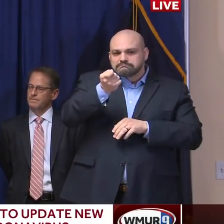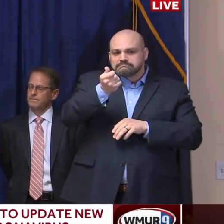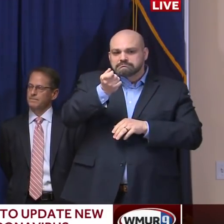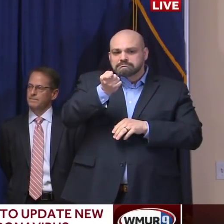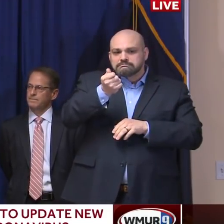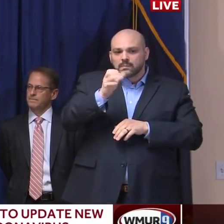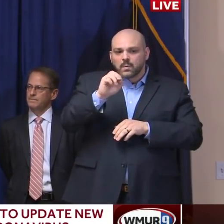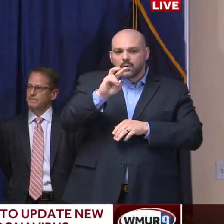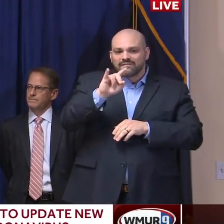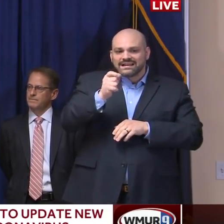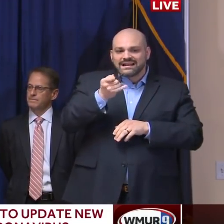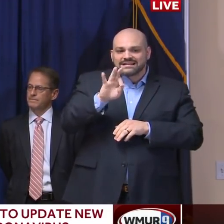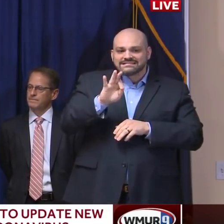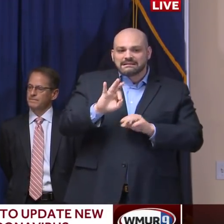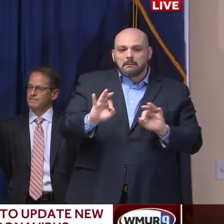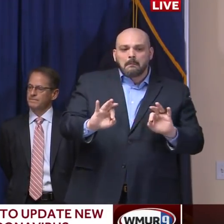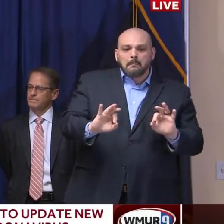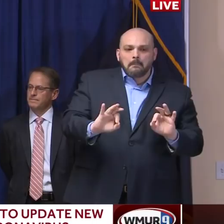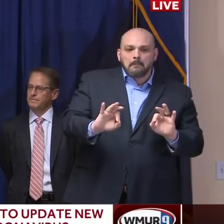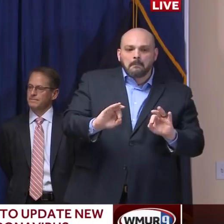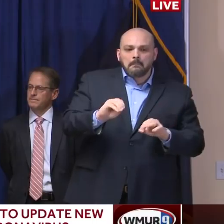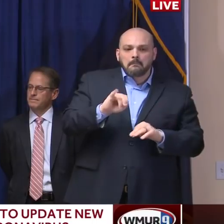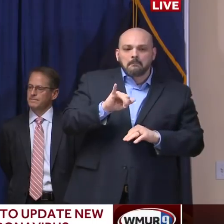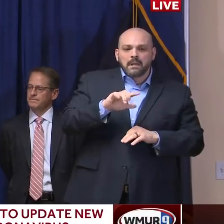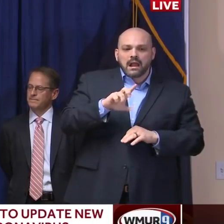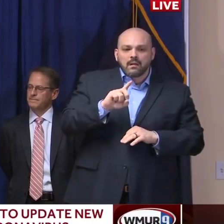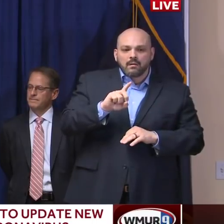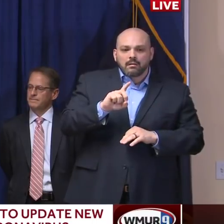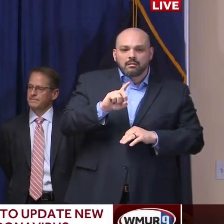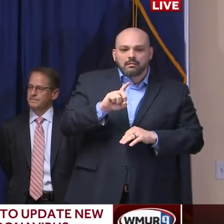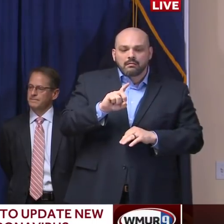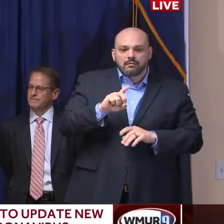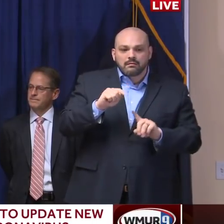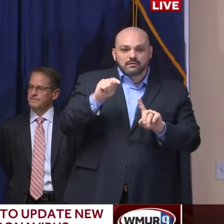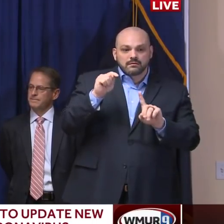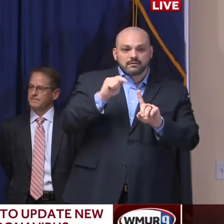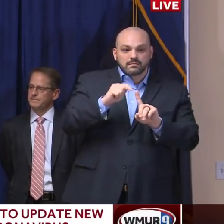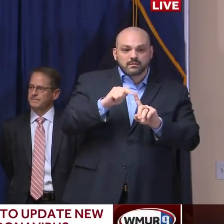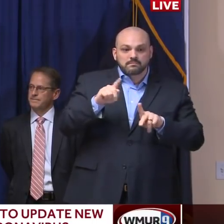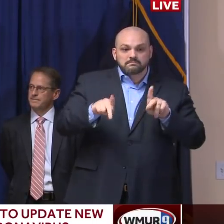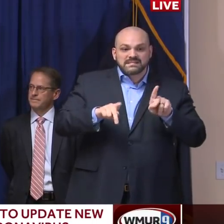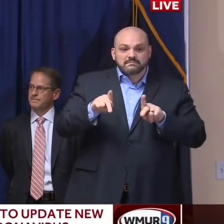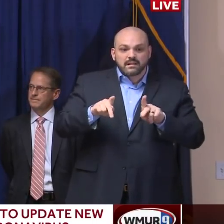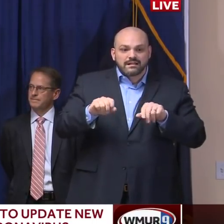THIS INCLUDES PEOPLE WHO MAY ONLY HAVE VERY MILD SYMPTOMS OF COVID-19.